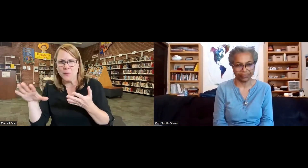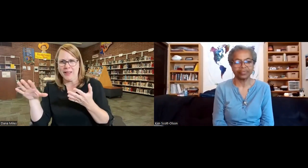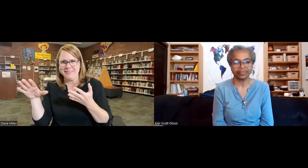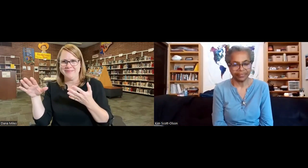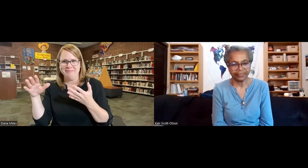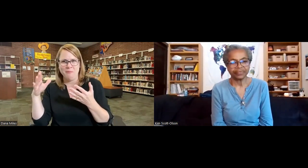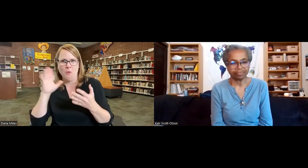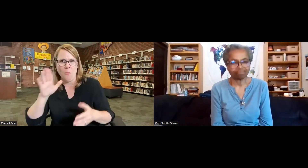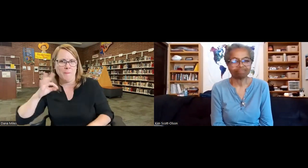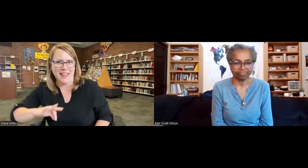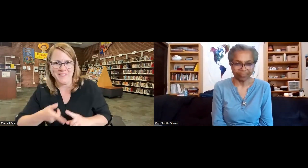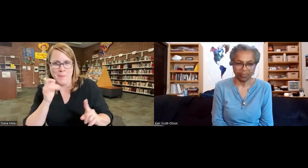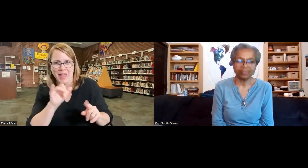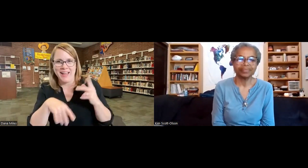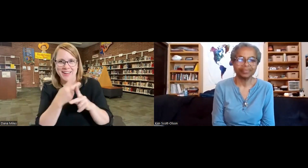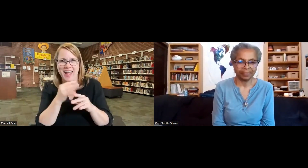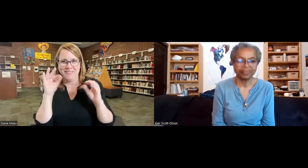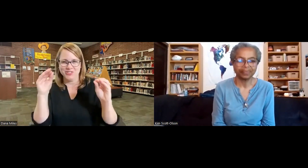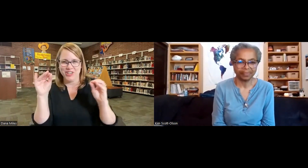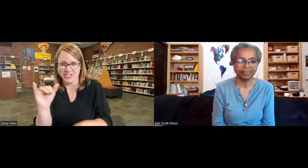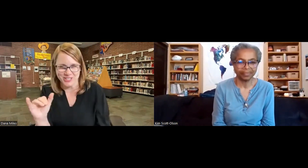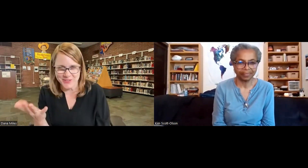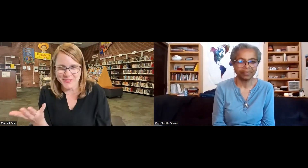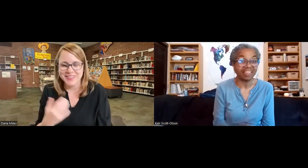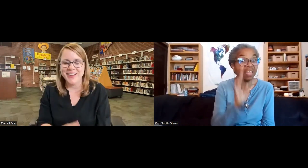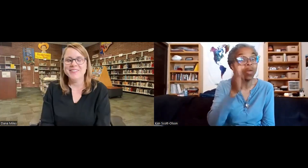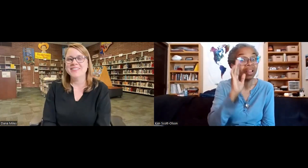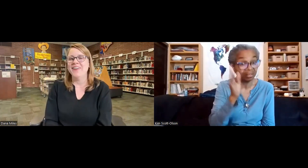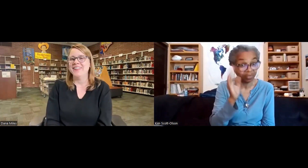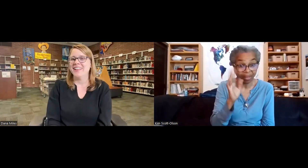that I feel hearing students could benefit from as well.